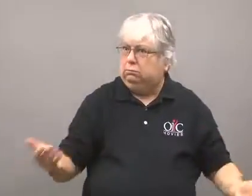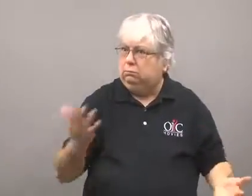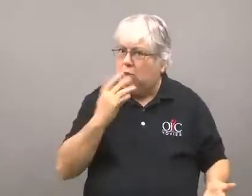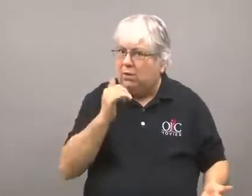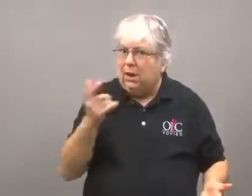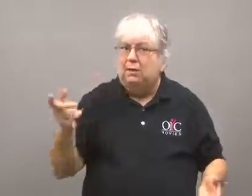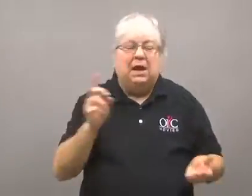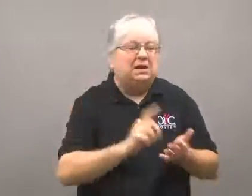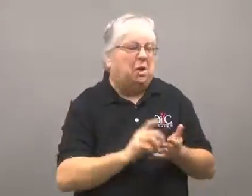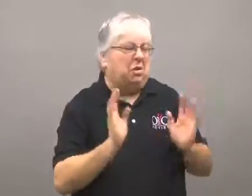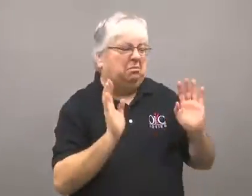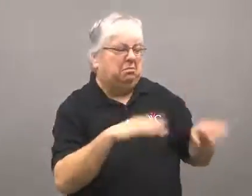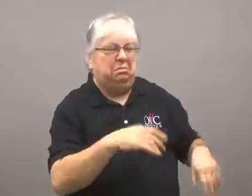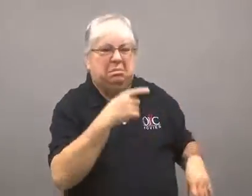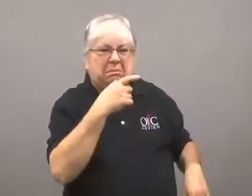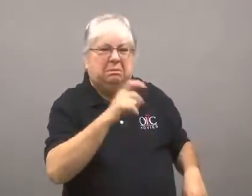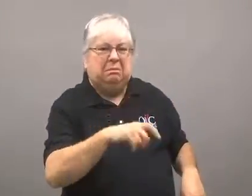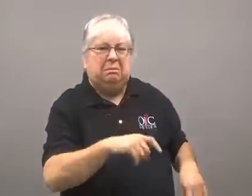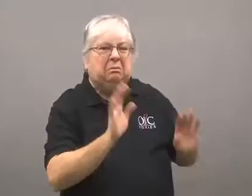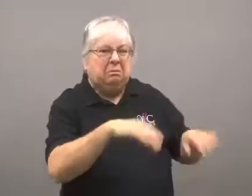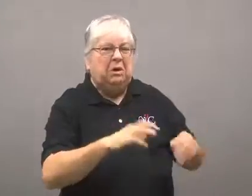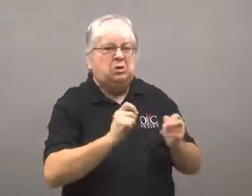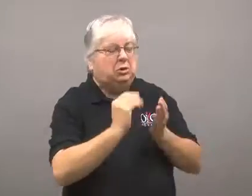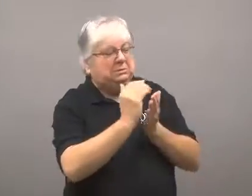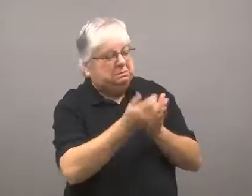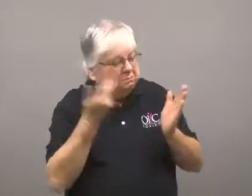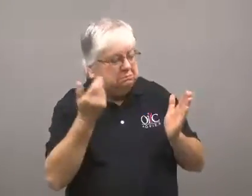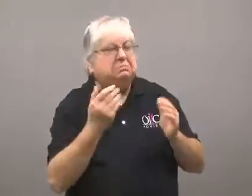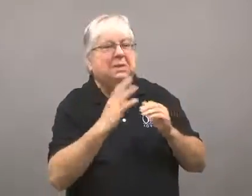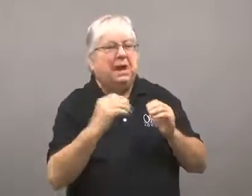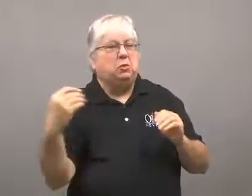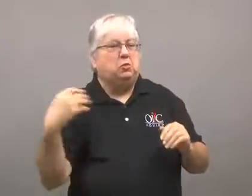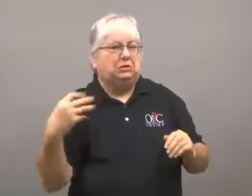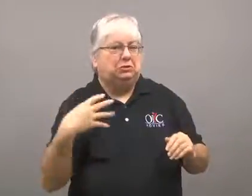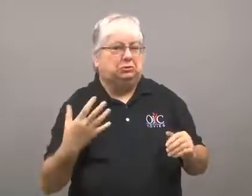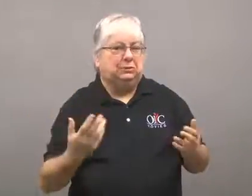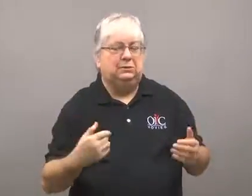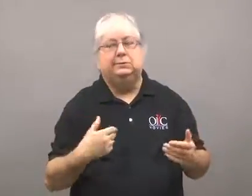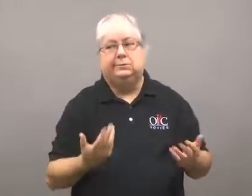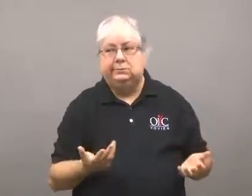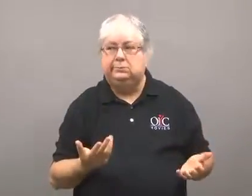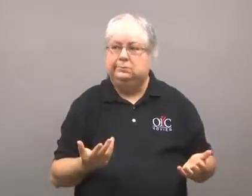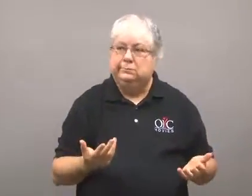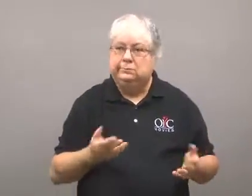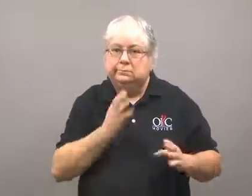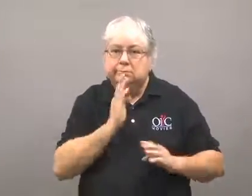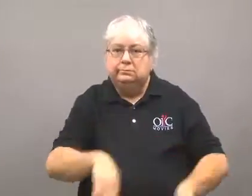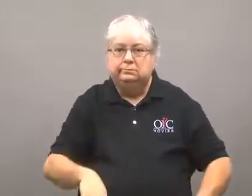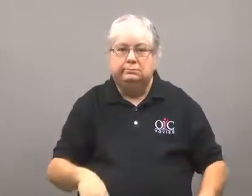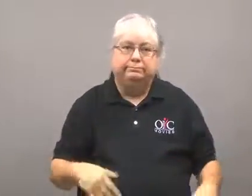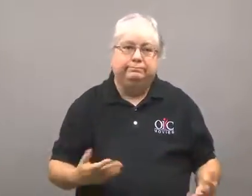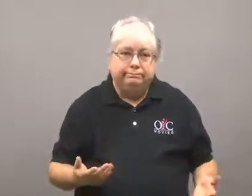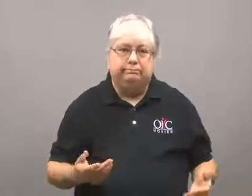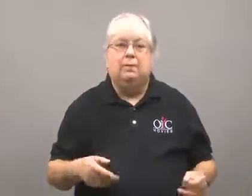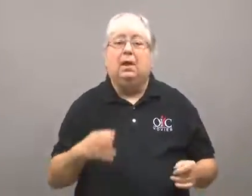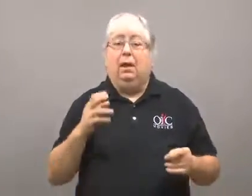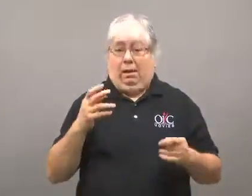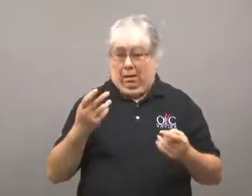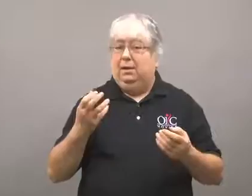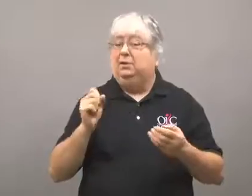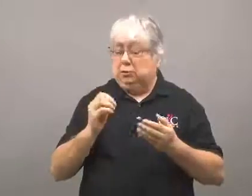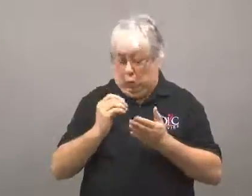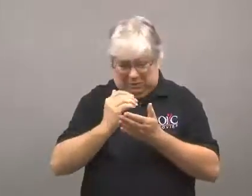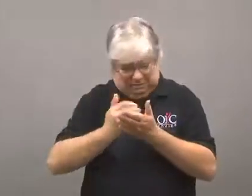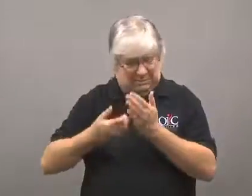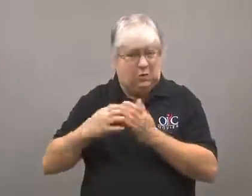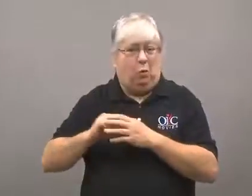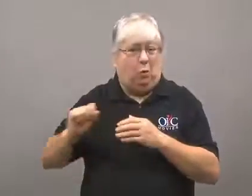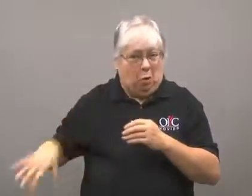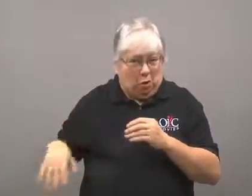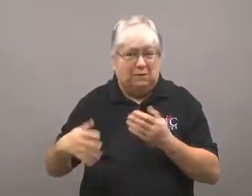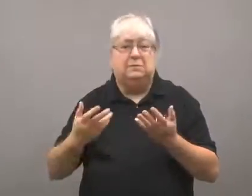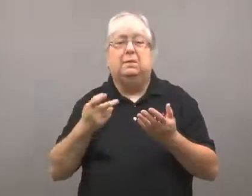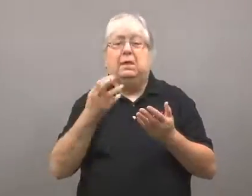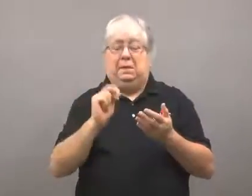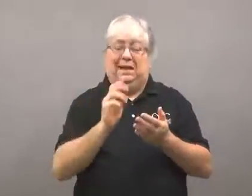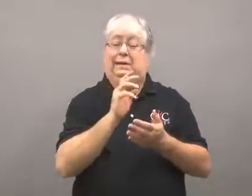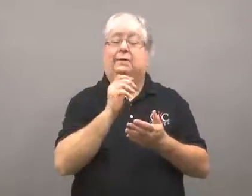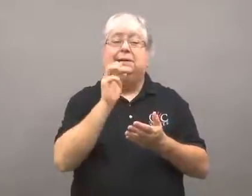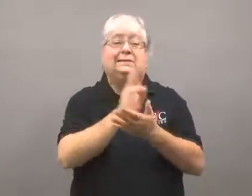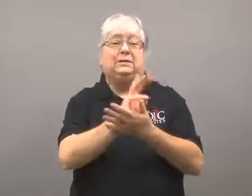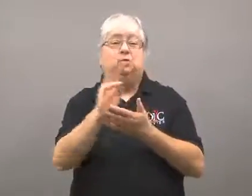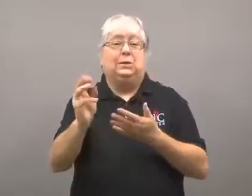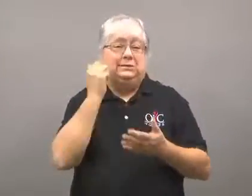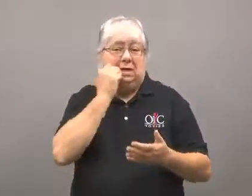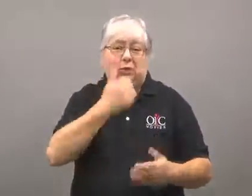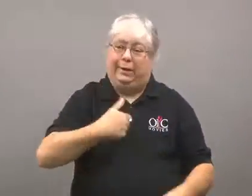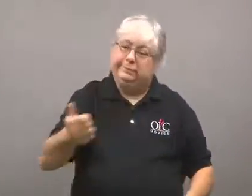Briefly, when I found out I had breast cancer, I asked about doing a double mastectomy. The doctor said it wasn't necessary, all that was needed was a lumpectomy and radiation.